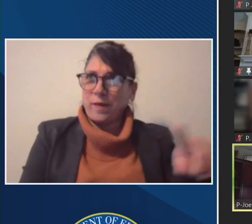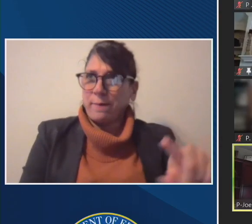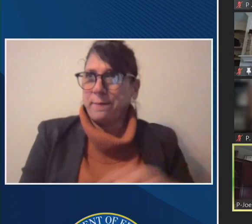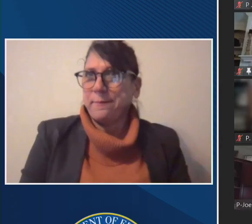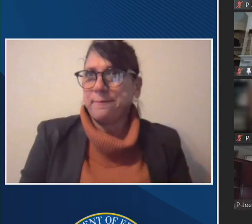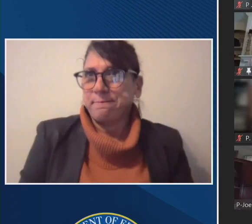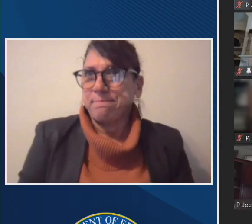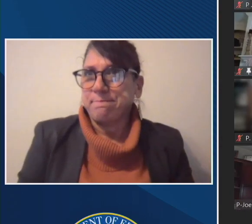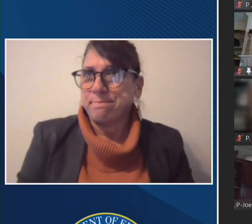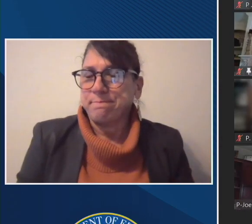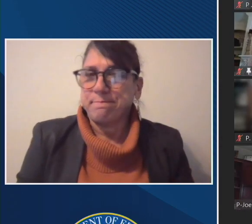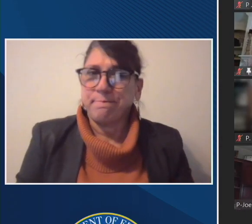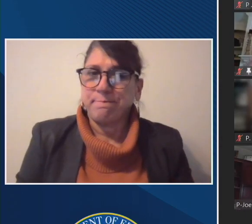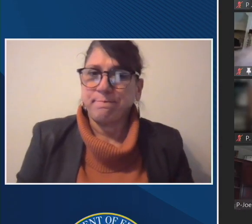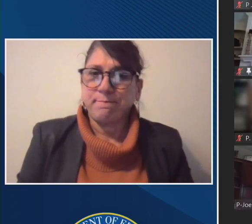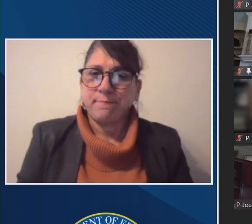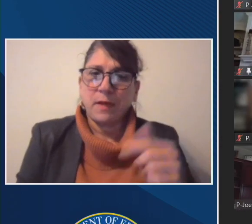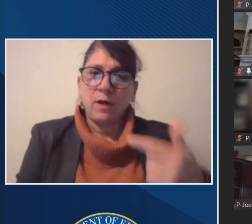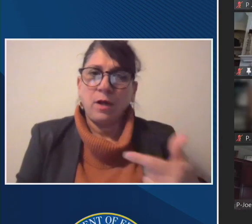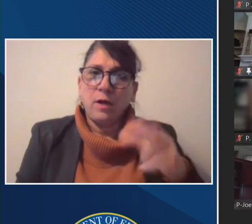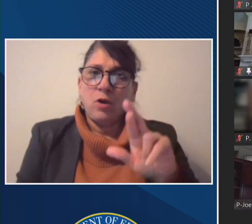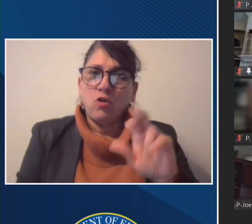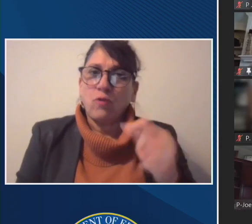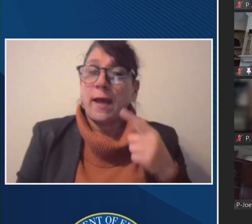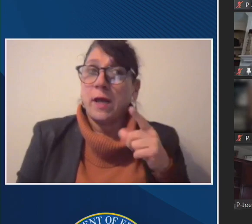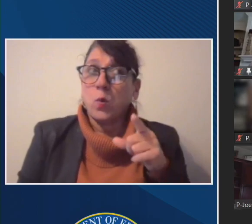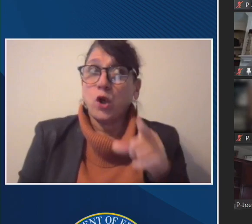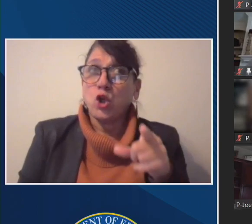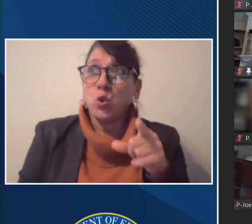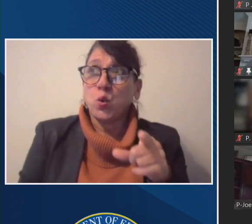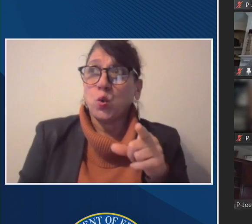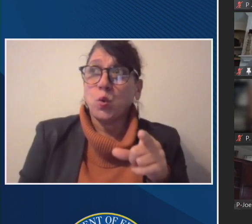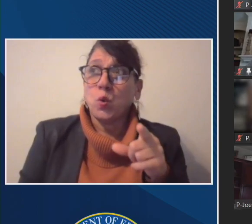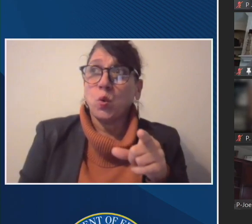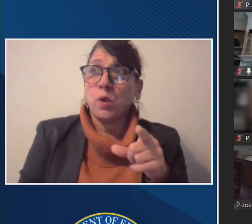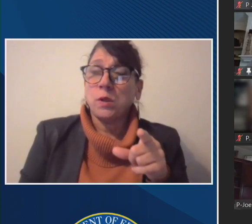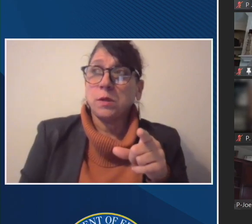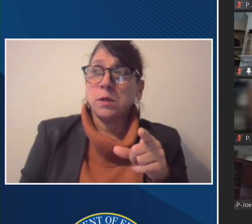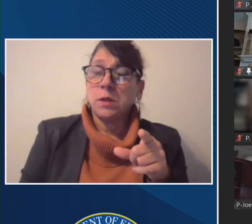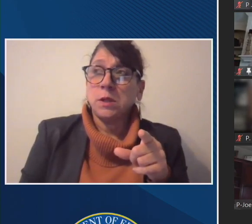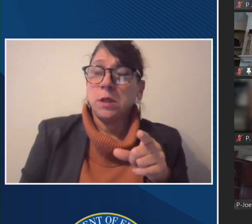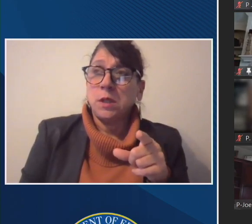Okay. Greg, would you like for Joe to put